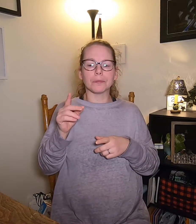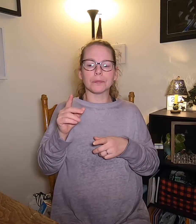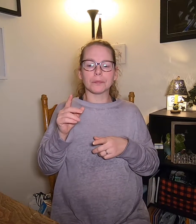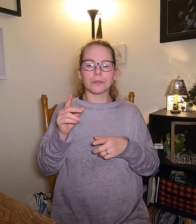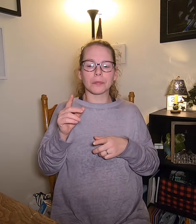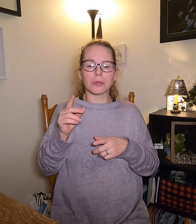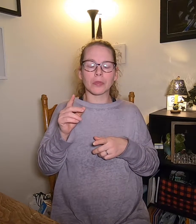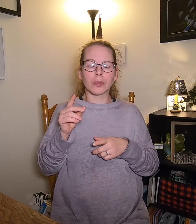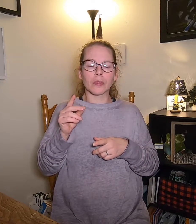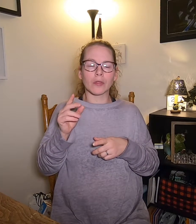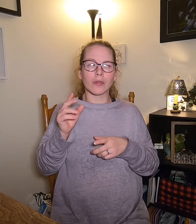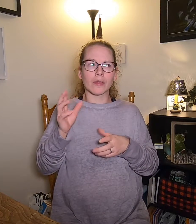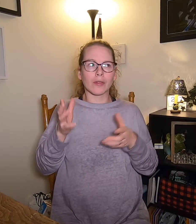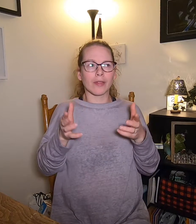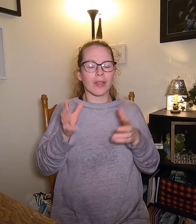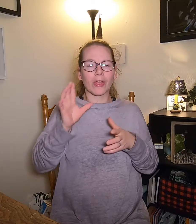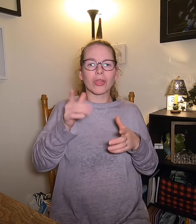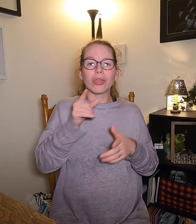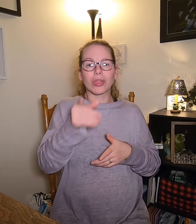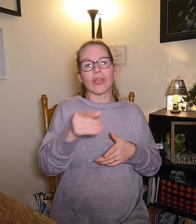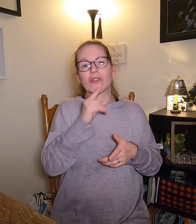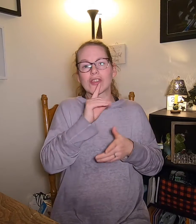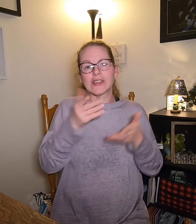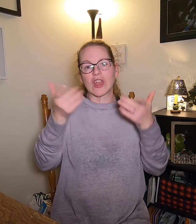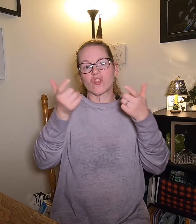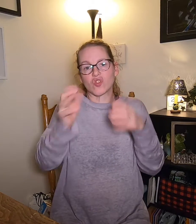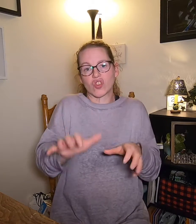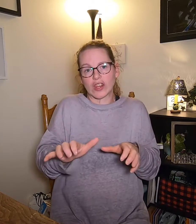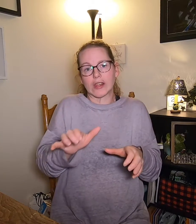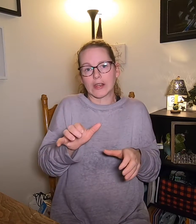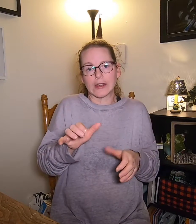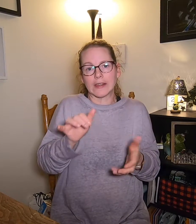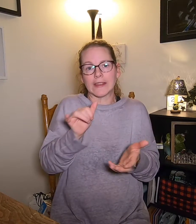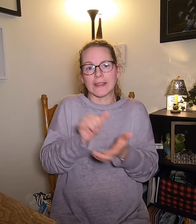But.. there is a chane